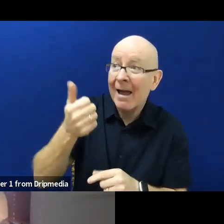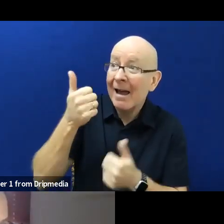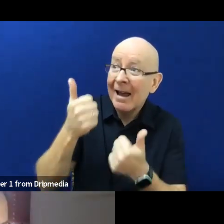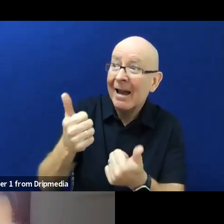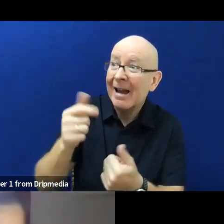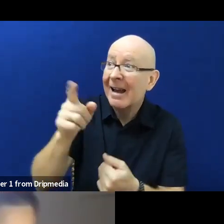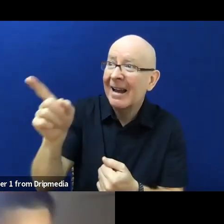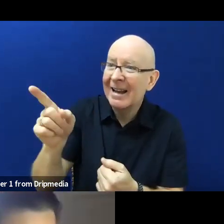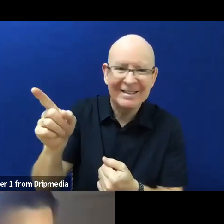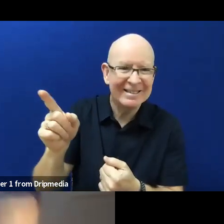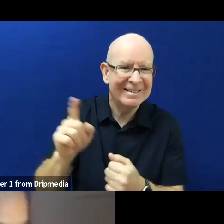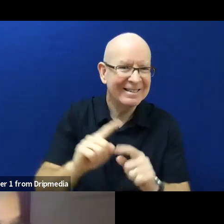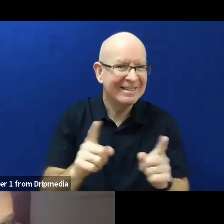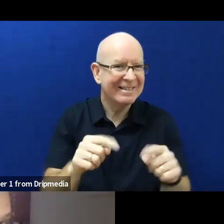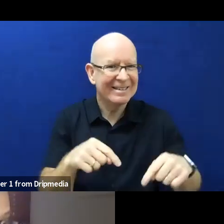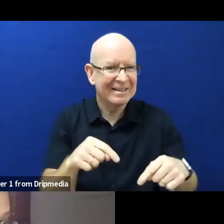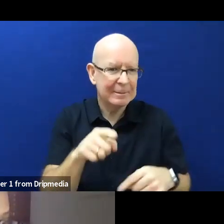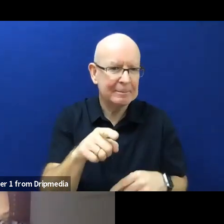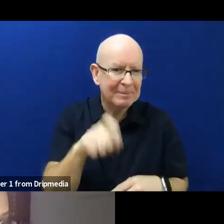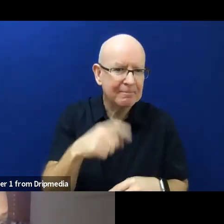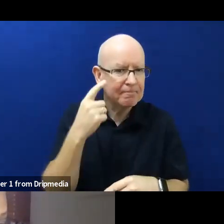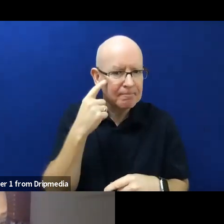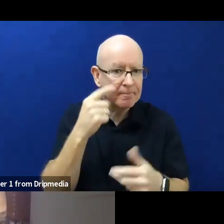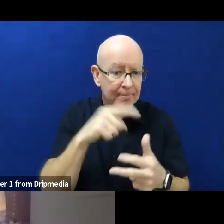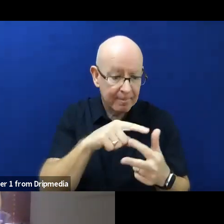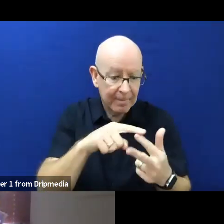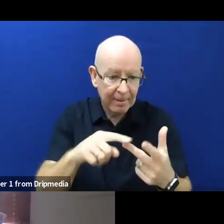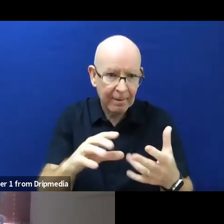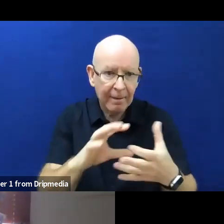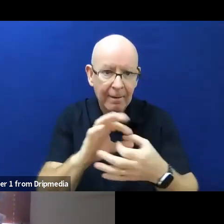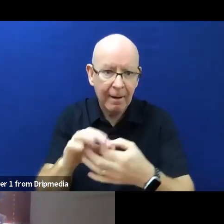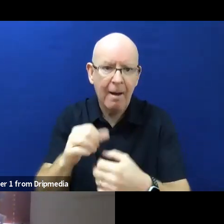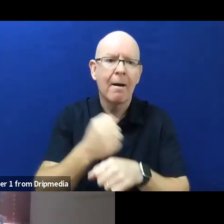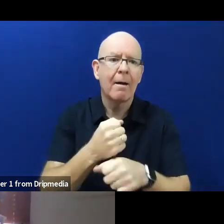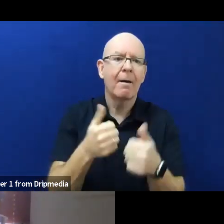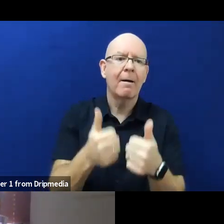that you know accounting for these extra costs allows persons with a disability